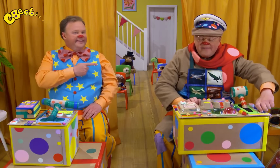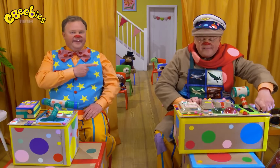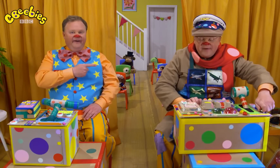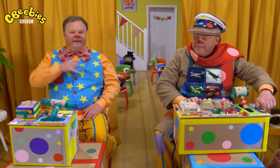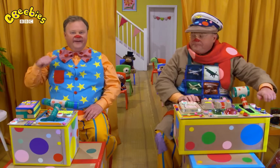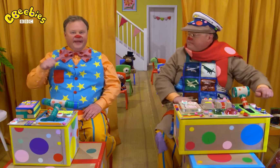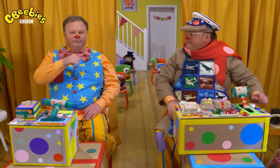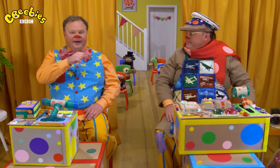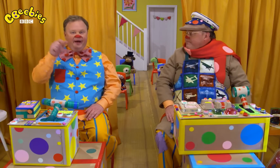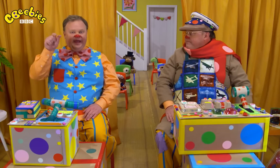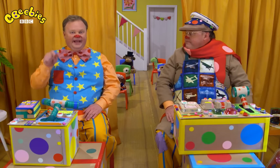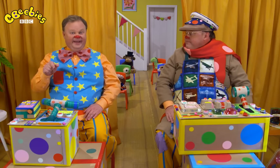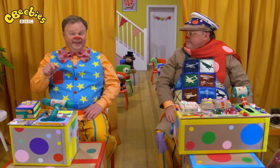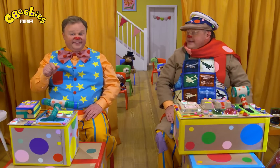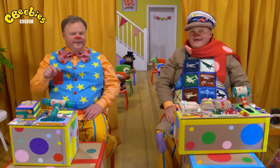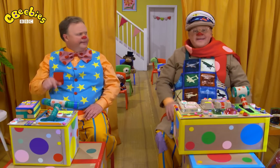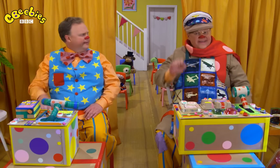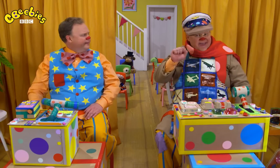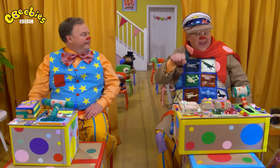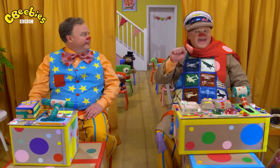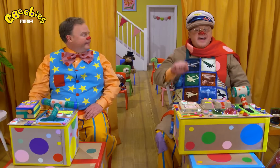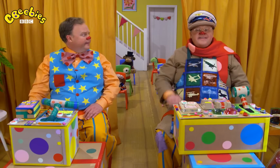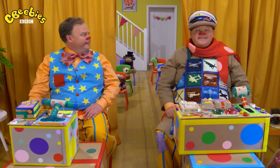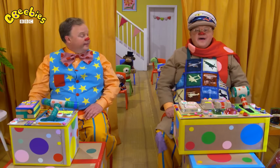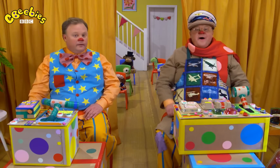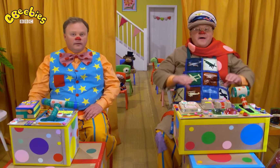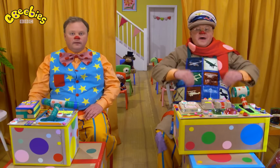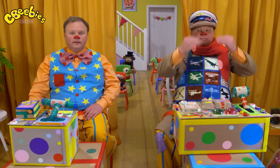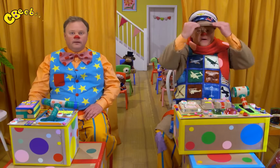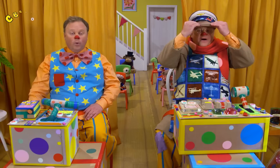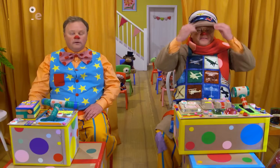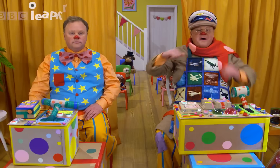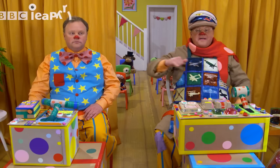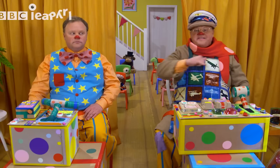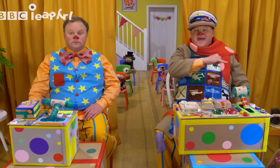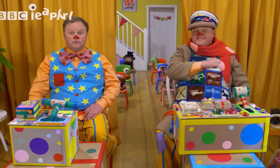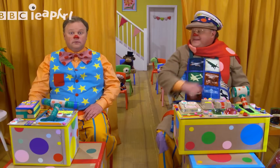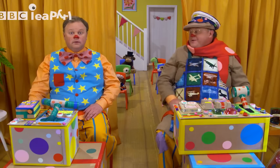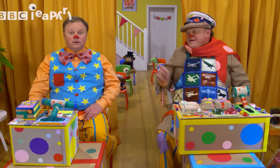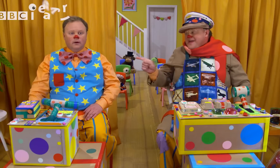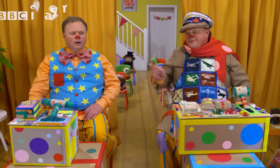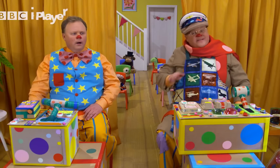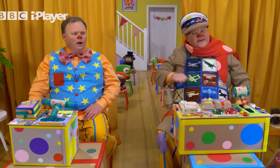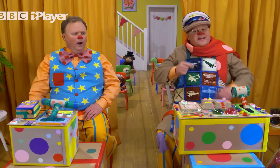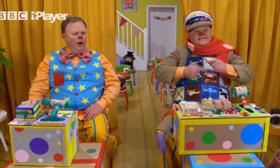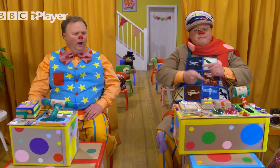you're the pilot yes i uh passed my test when you were a tiny tumble